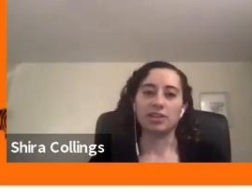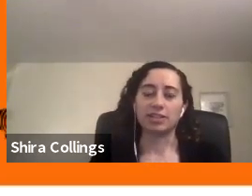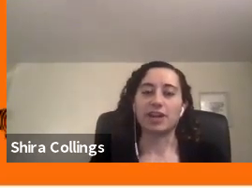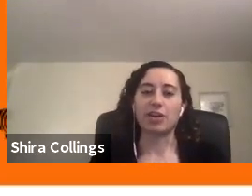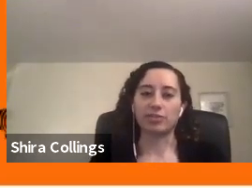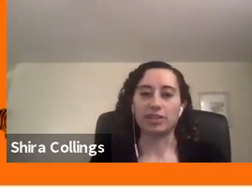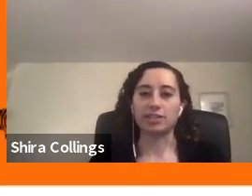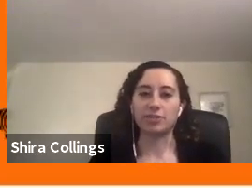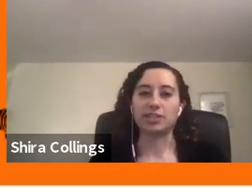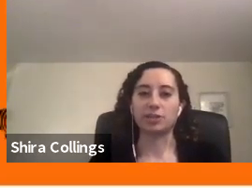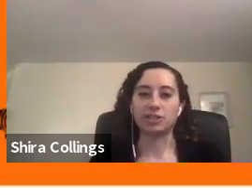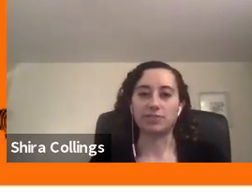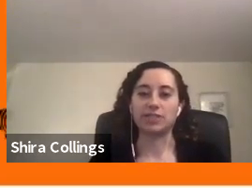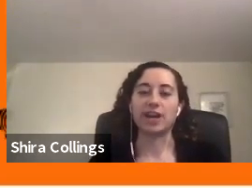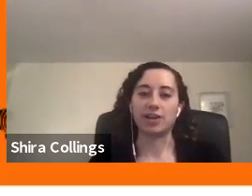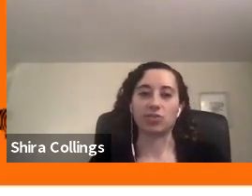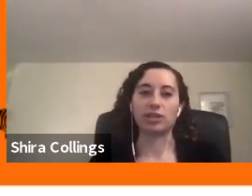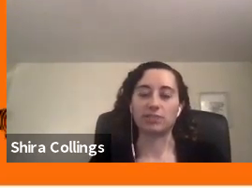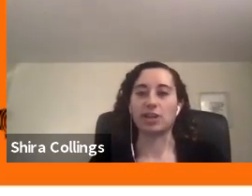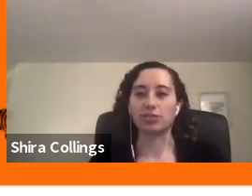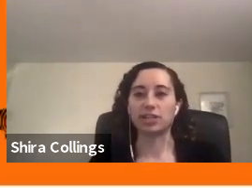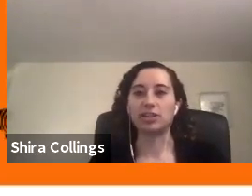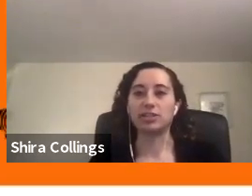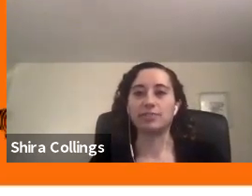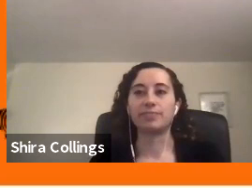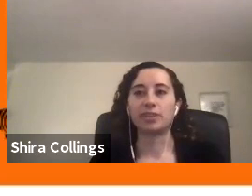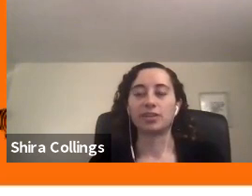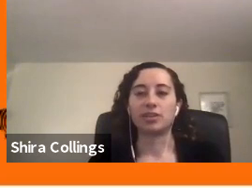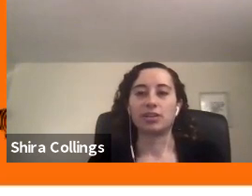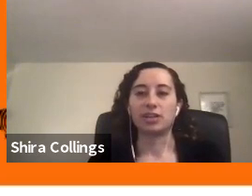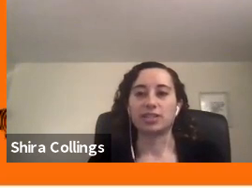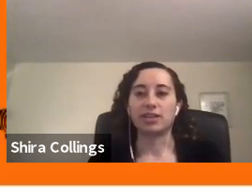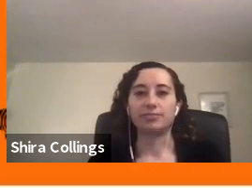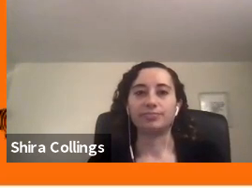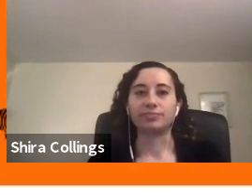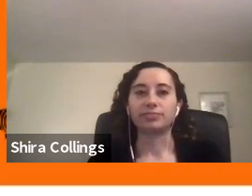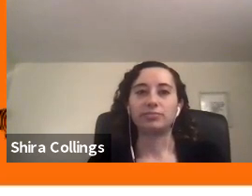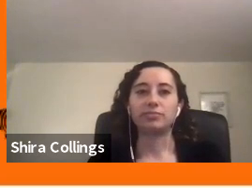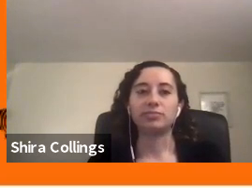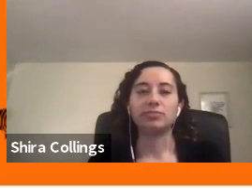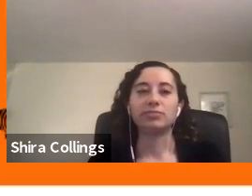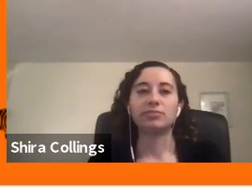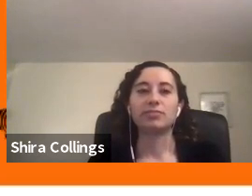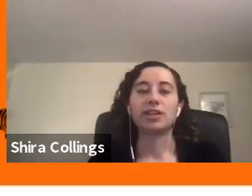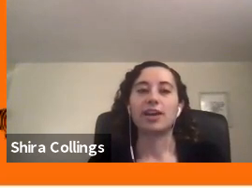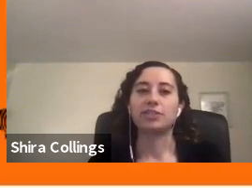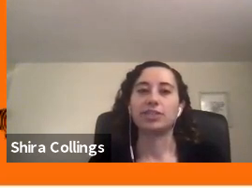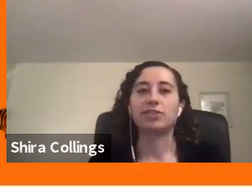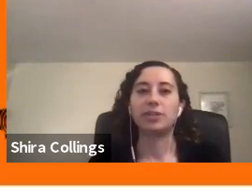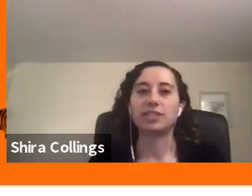it was not above the low calory count that I set for myself. I exercised frequently. I could not stop thinking about food.